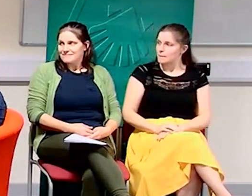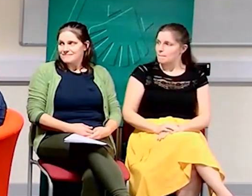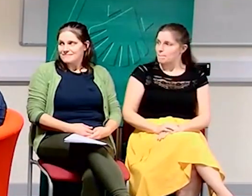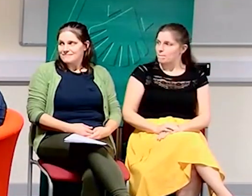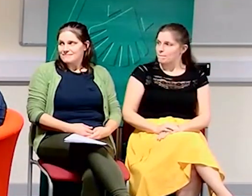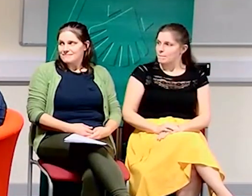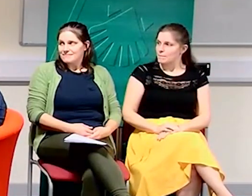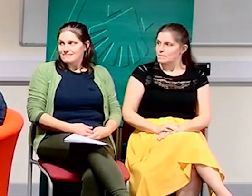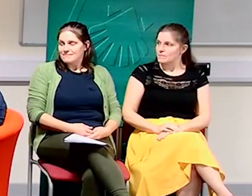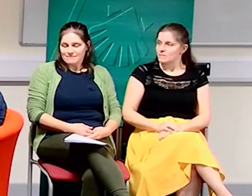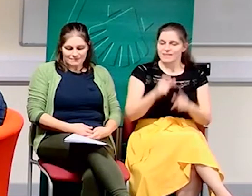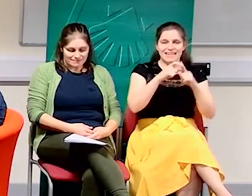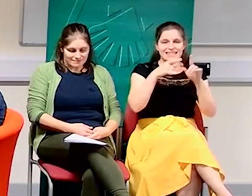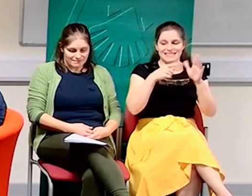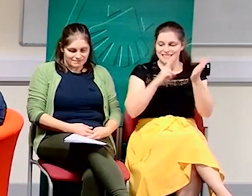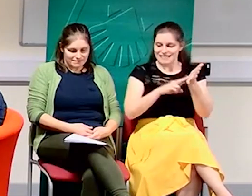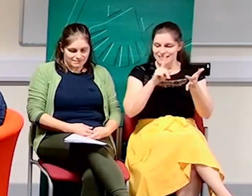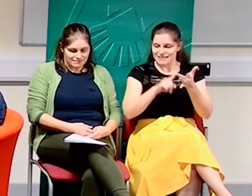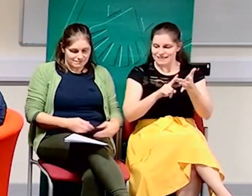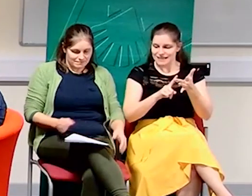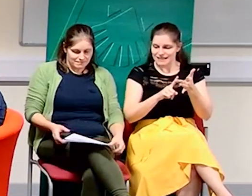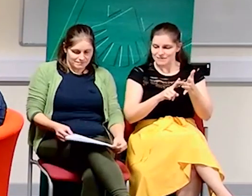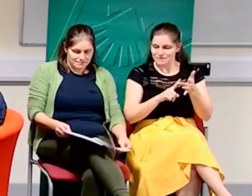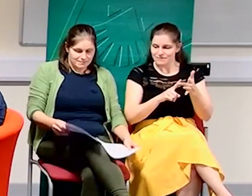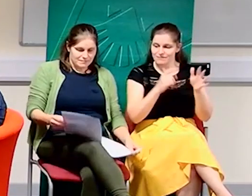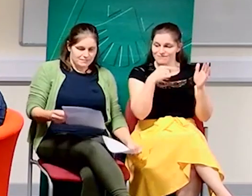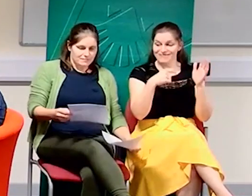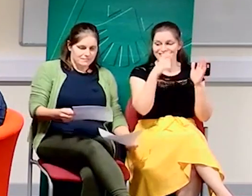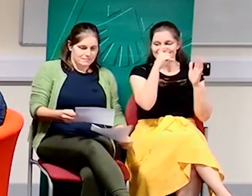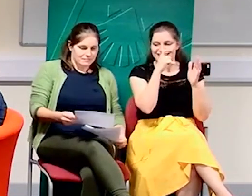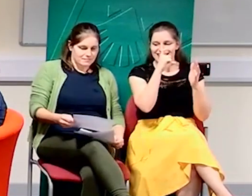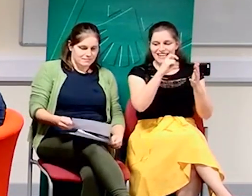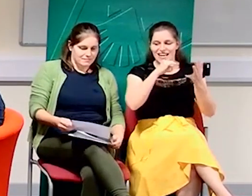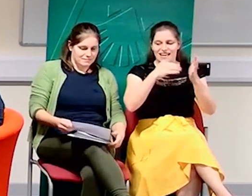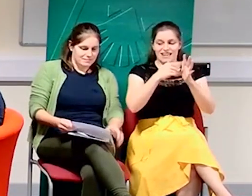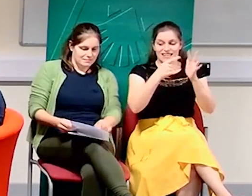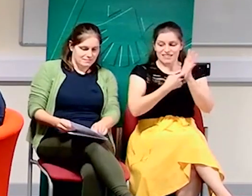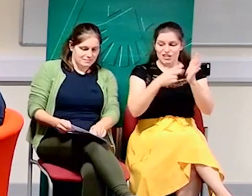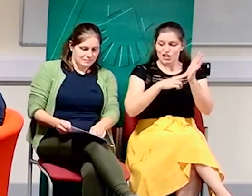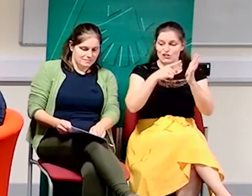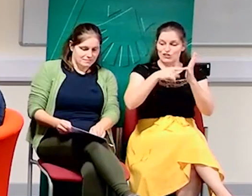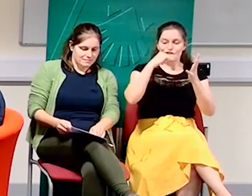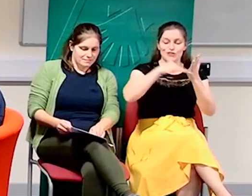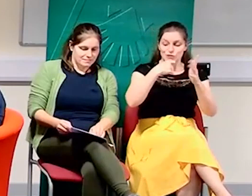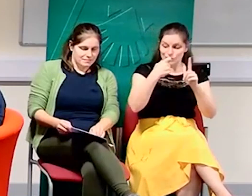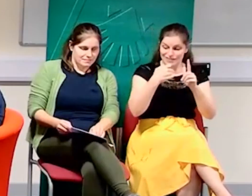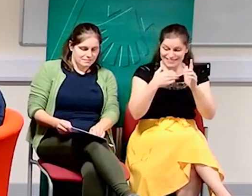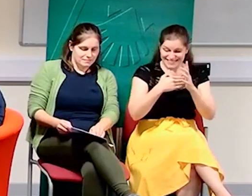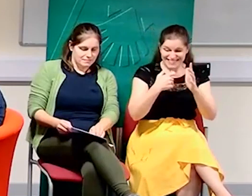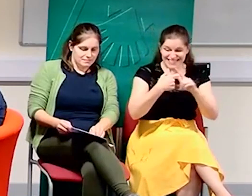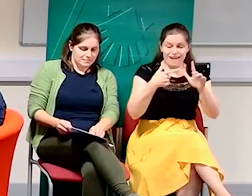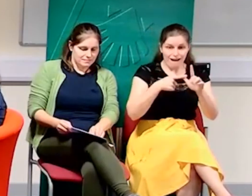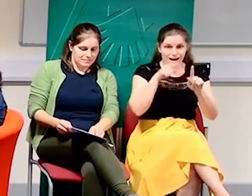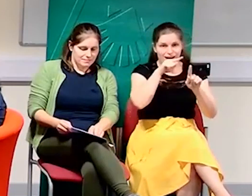all Dani Czernuszka-Watts who's a current member of the Great Britain women's para ice hockey team